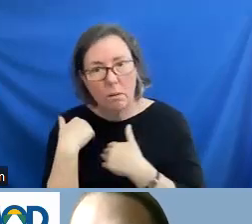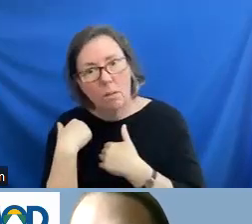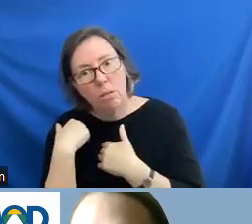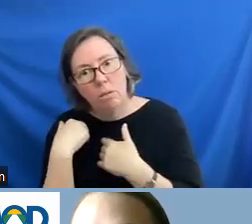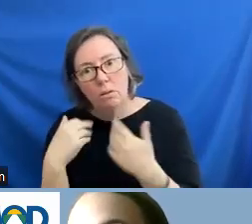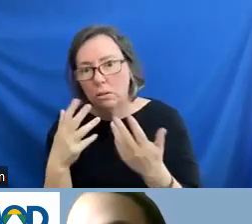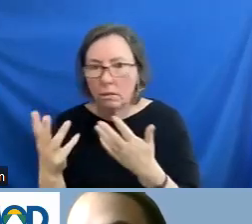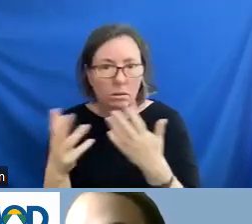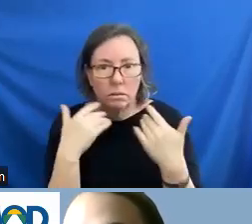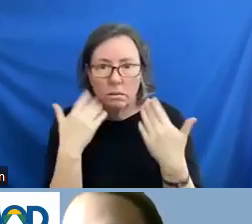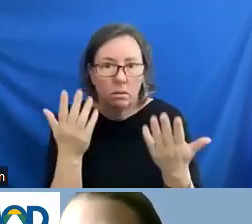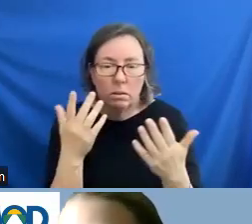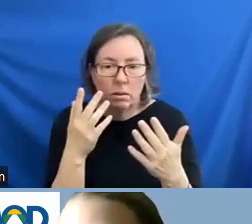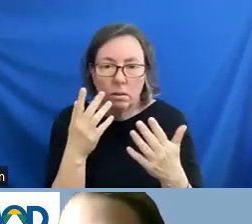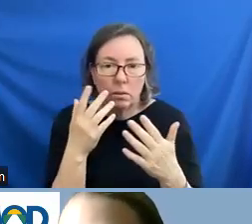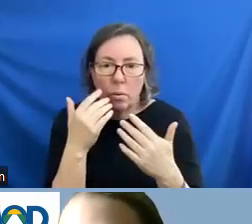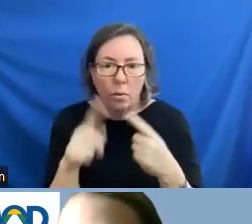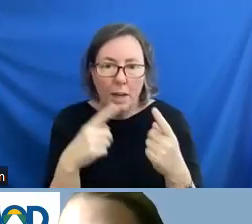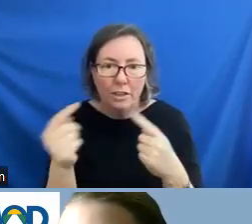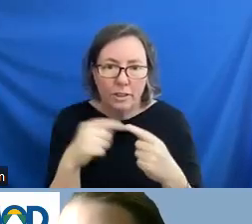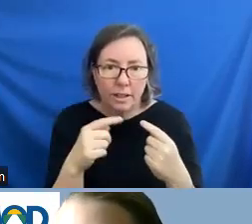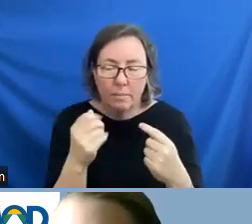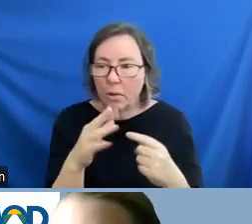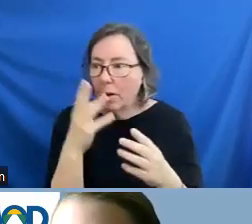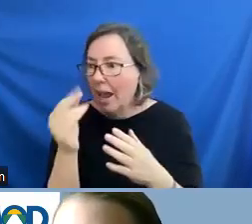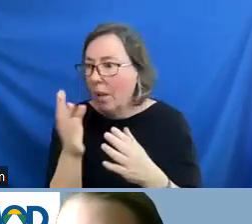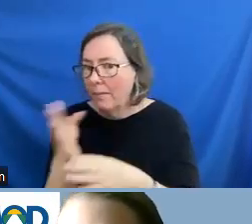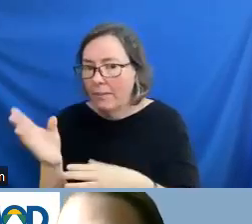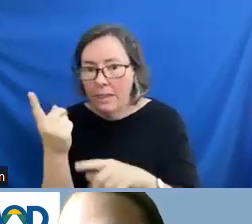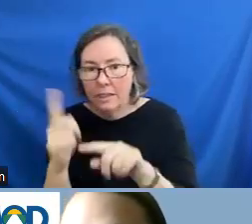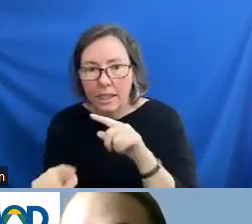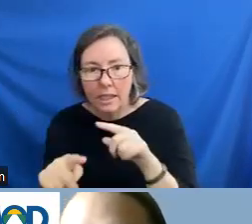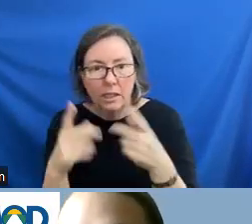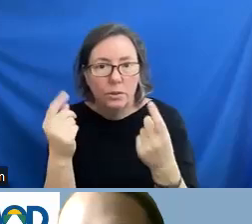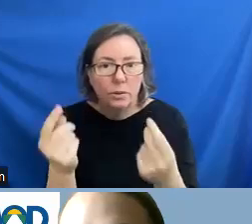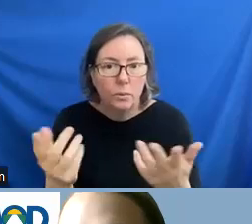if she's not able to be in the field this day, what's the consequence of that over time?